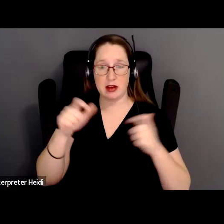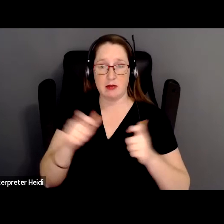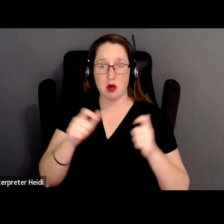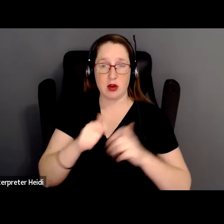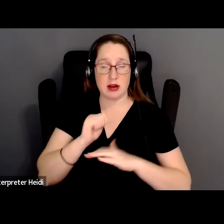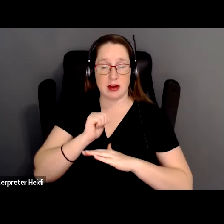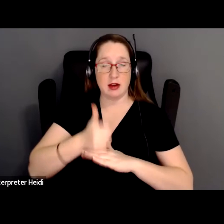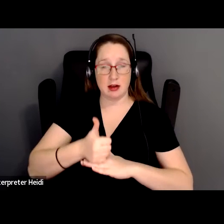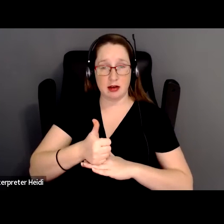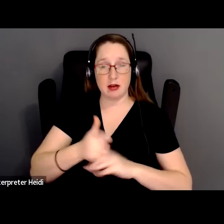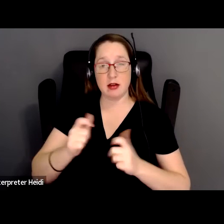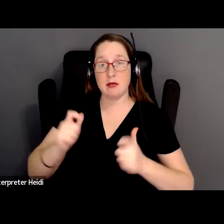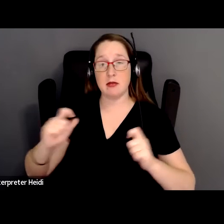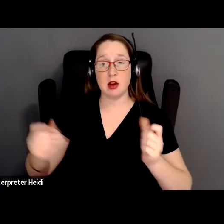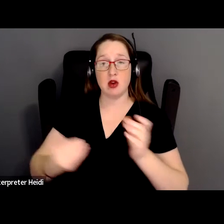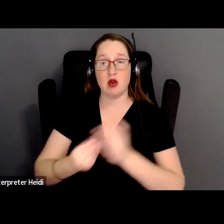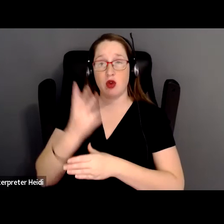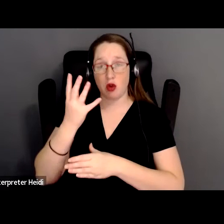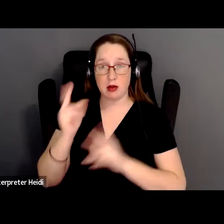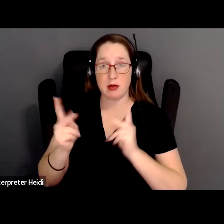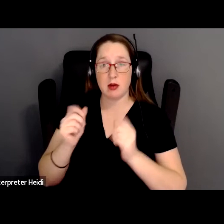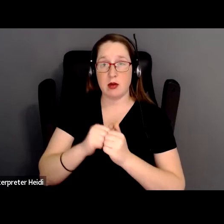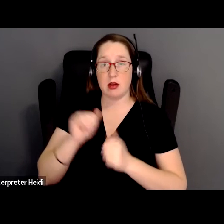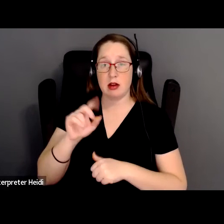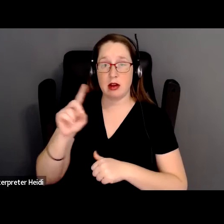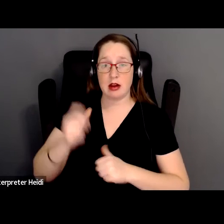the biggest growth was amongst people with Idd living in a home of their